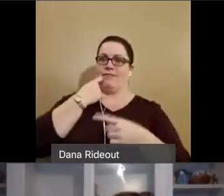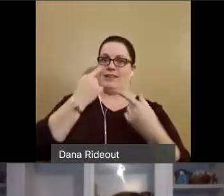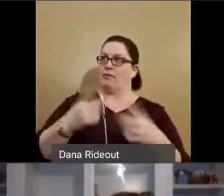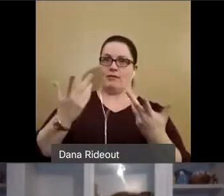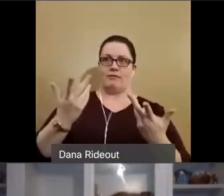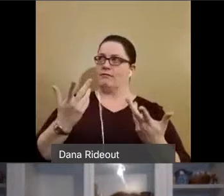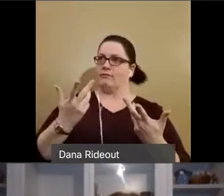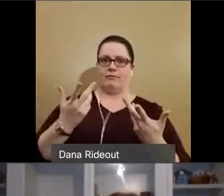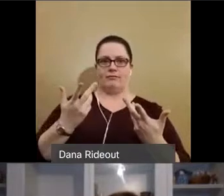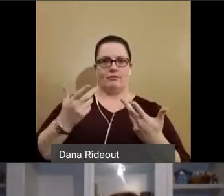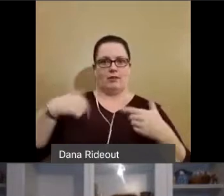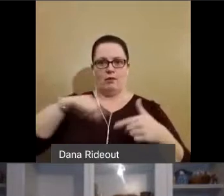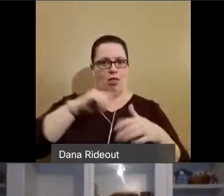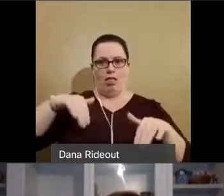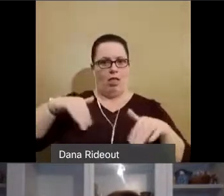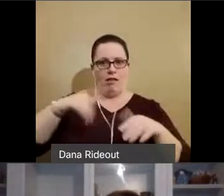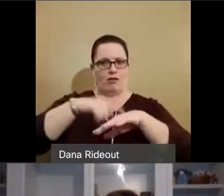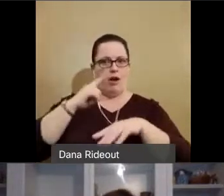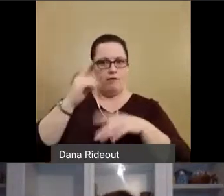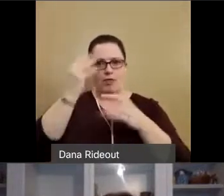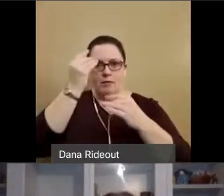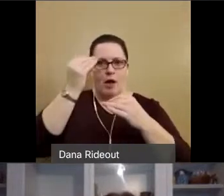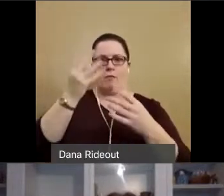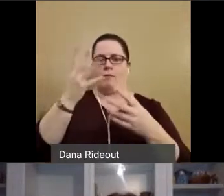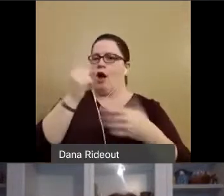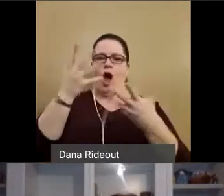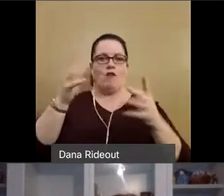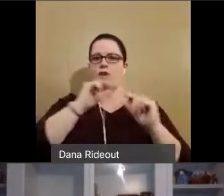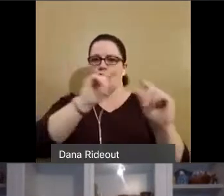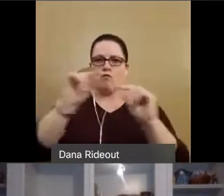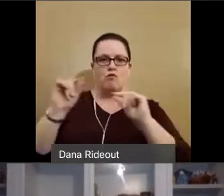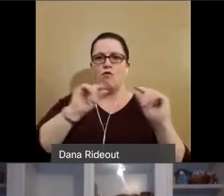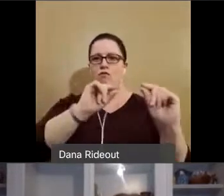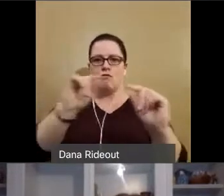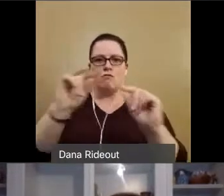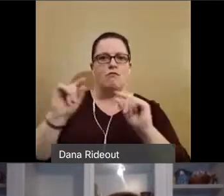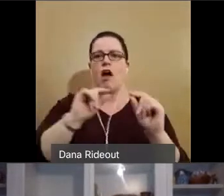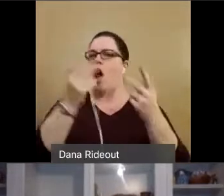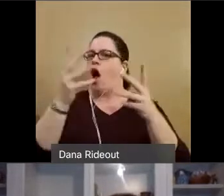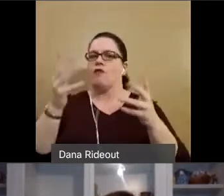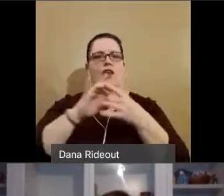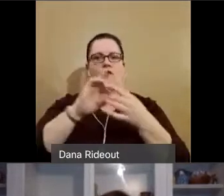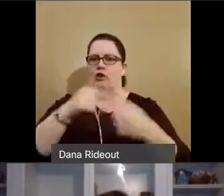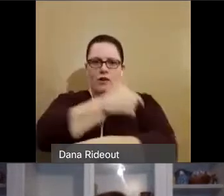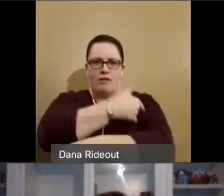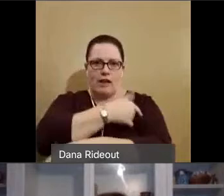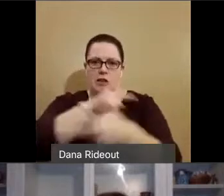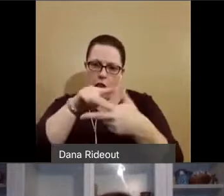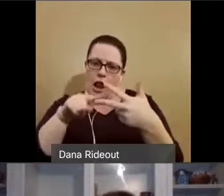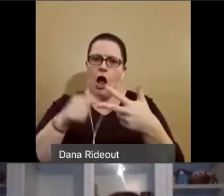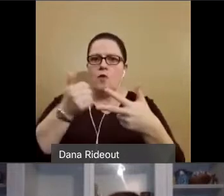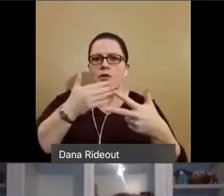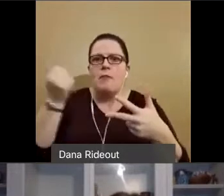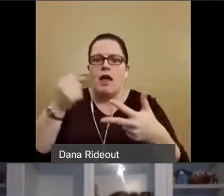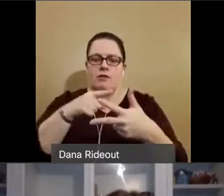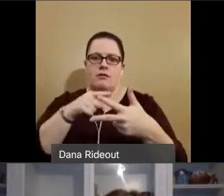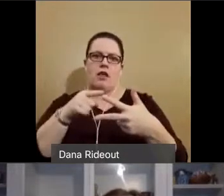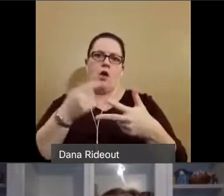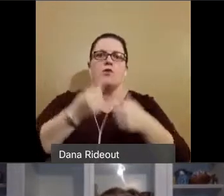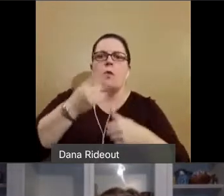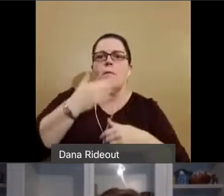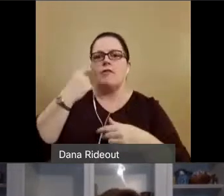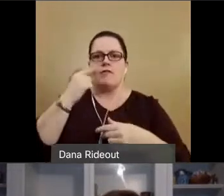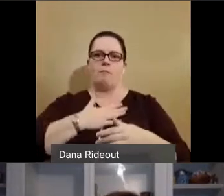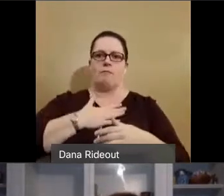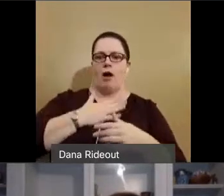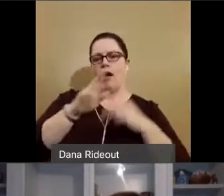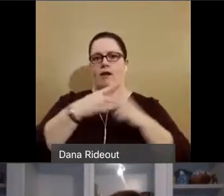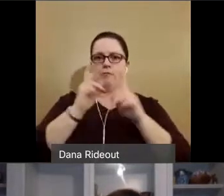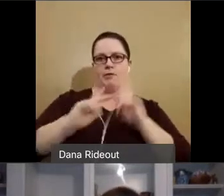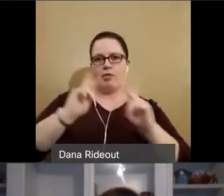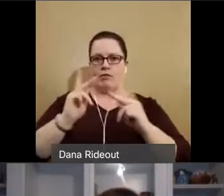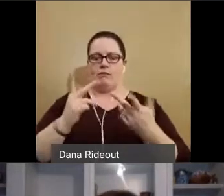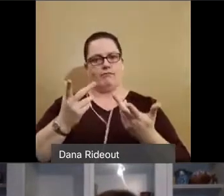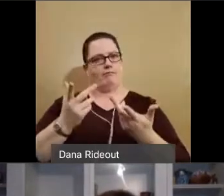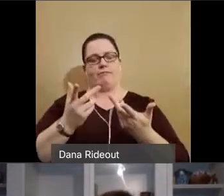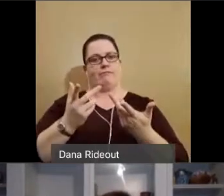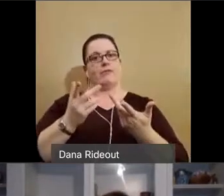We've had no time at all, but there's already rumors circulating about the vaccines and about what they're what they're going to do, or if they're going to be more effective than other vaccines. So, I think that's something that we definitely have to have as part of this conversation.